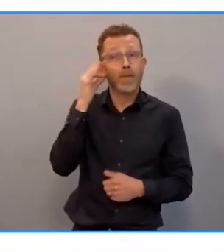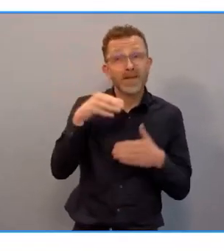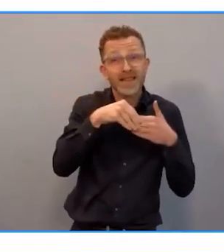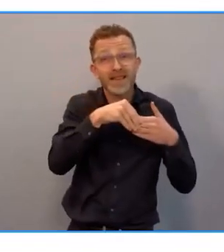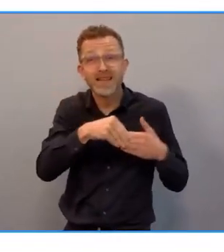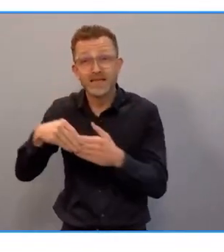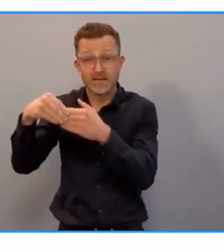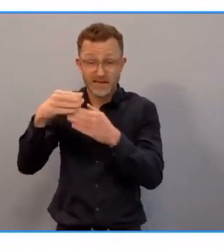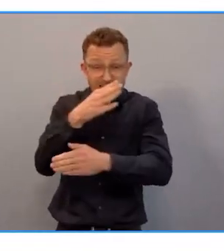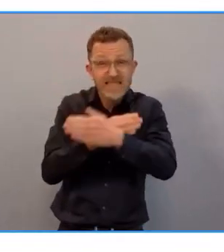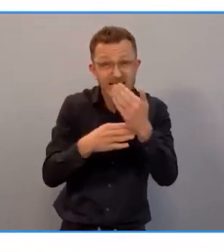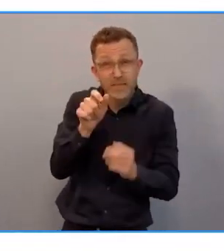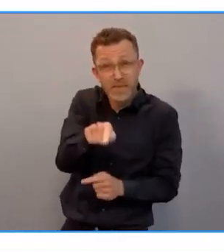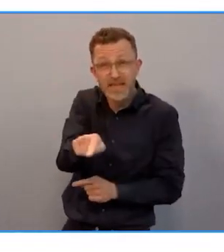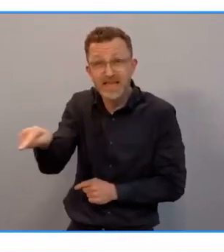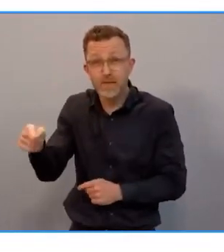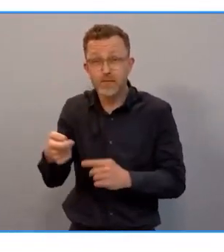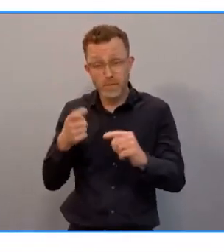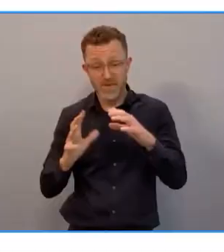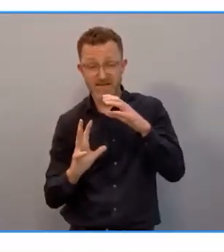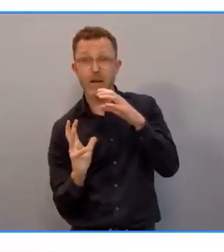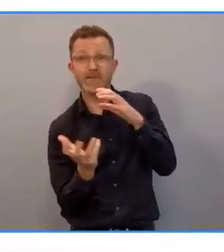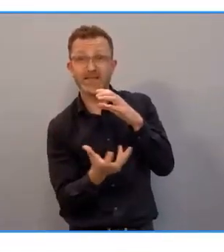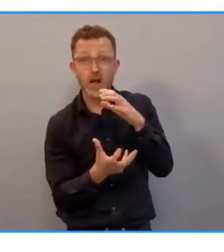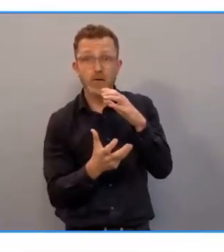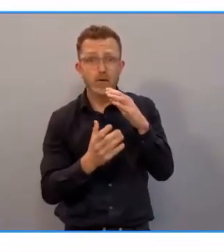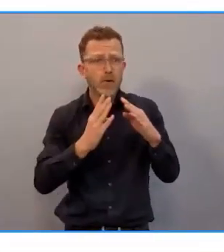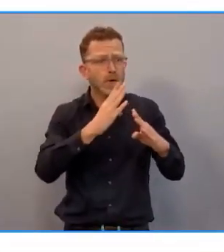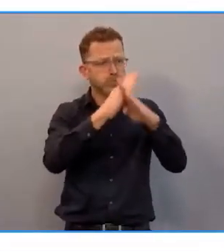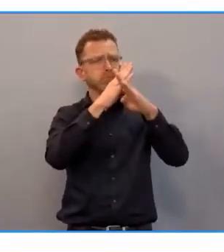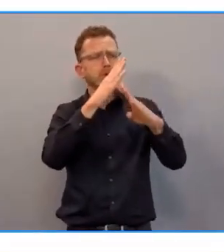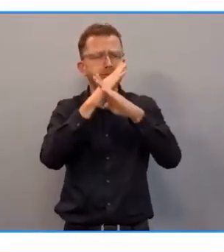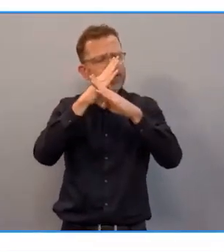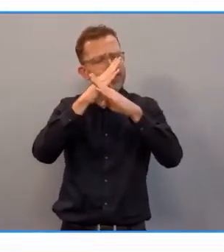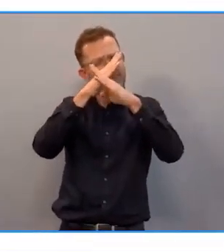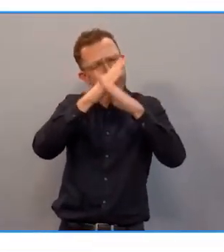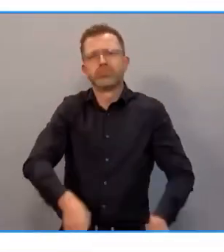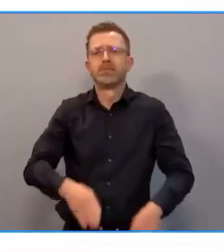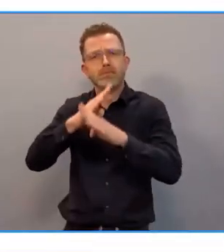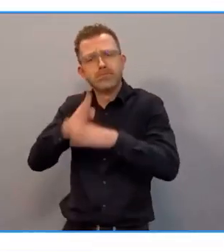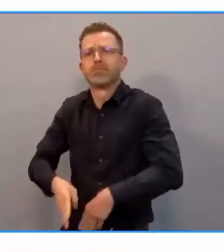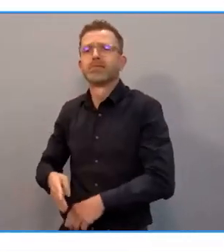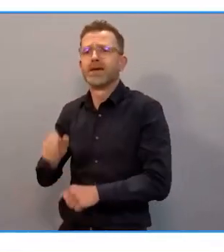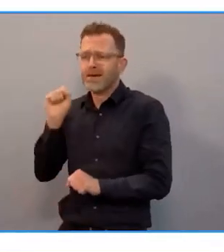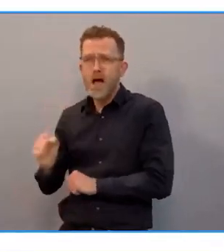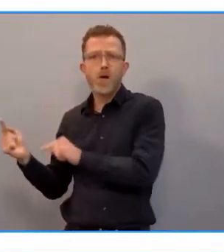and we want to see the leadership of women with disabilities in their diversities